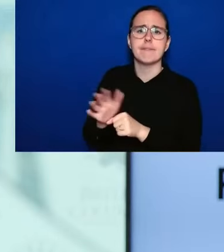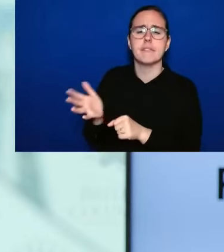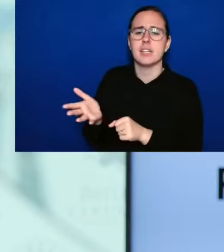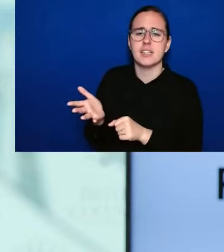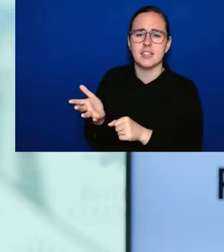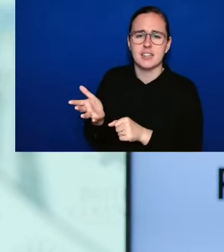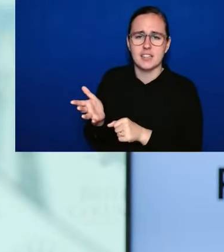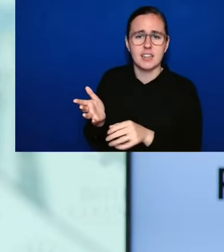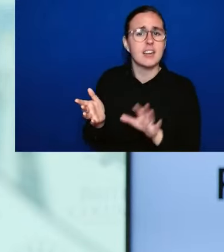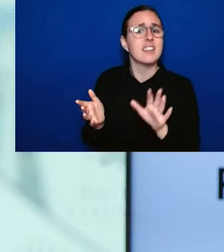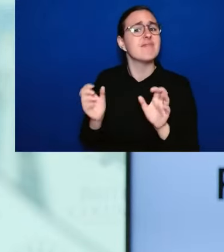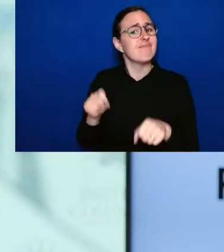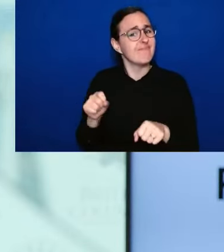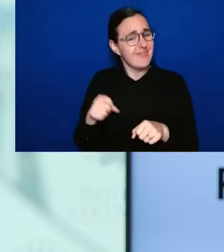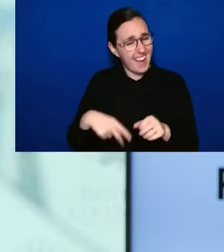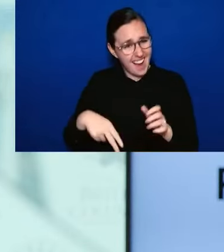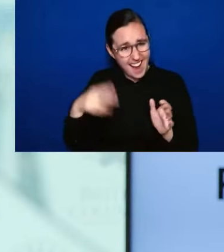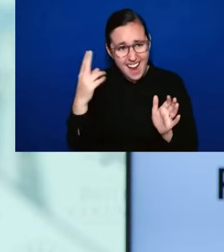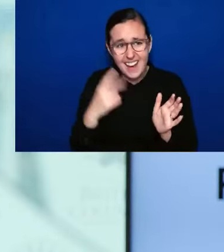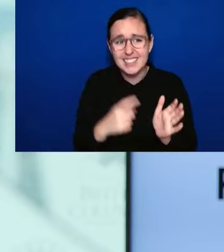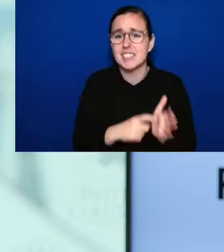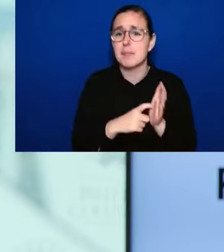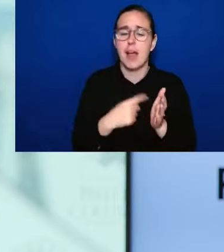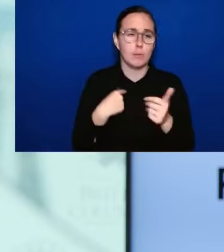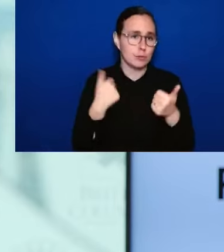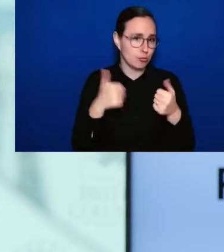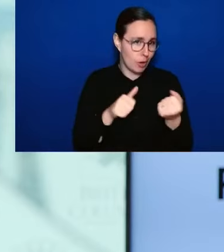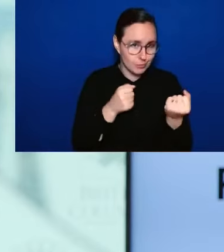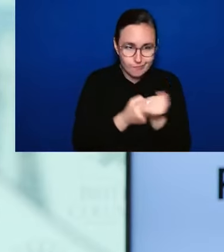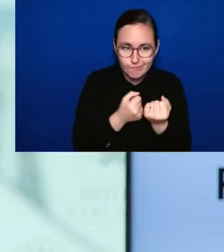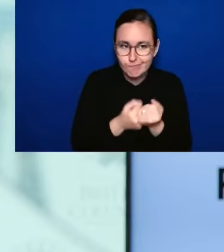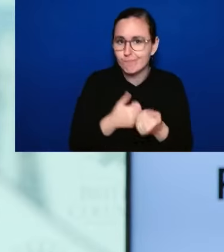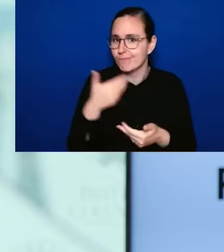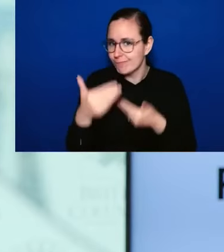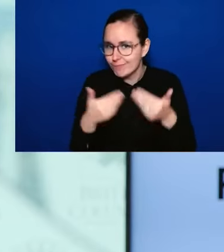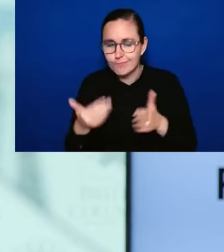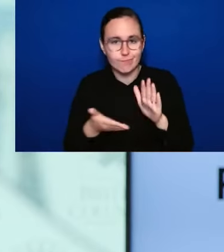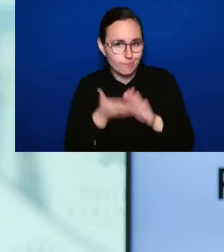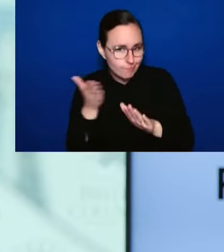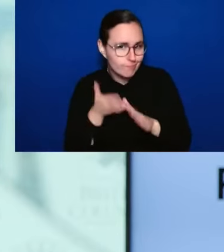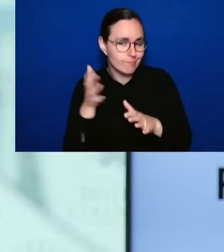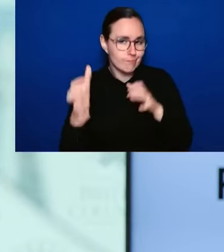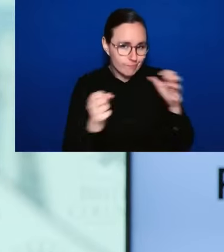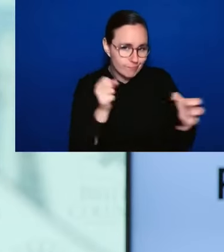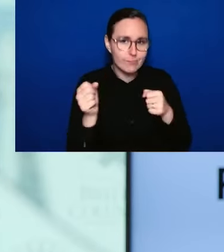is very. Demand and we need to respond to that demand. And I also have- more occasion to